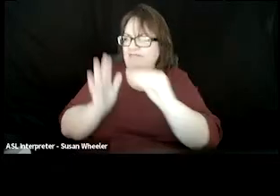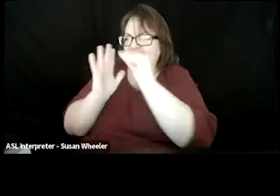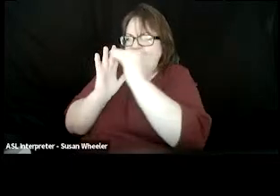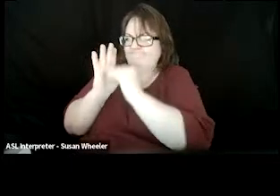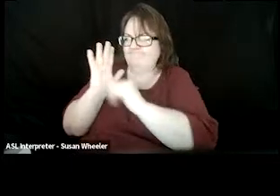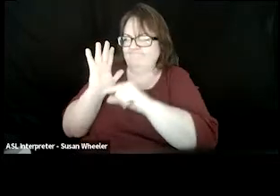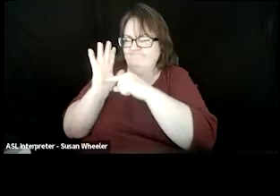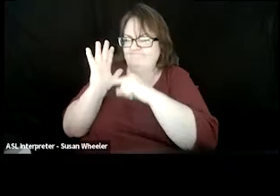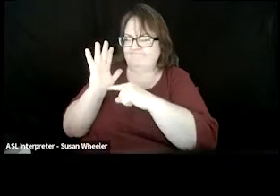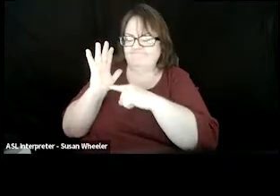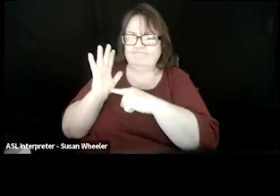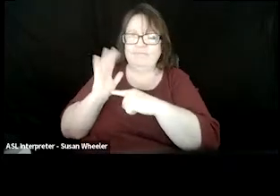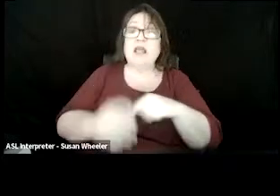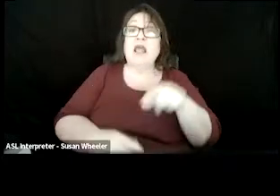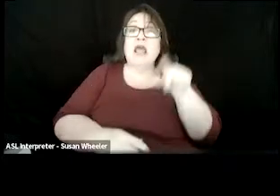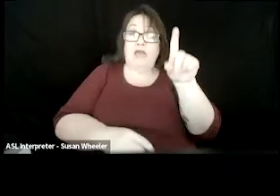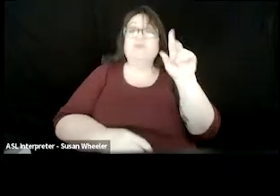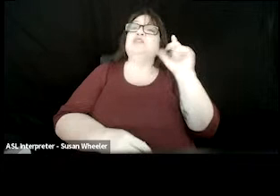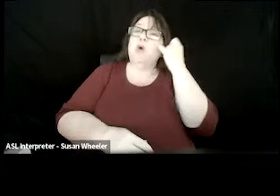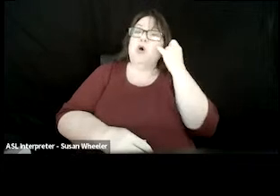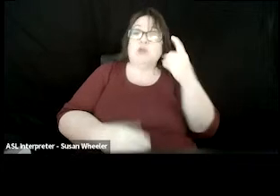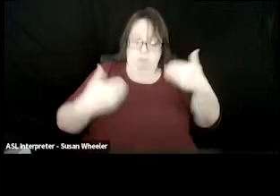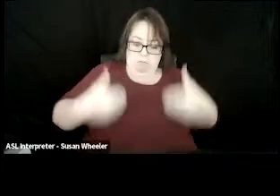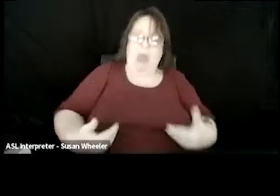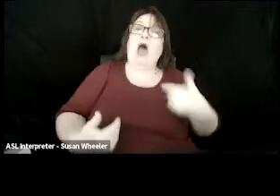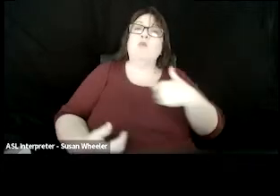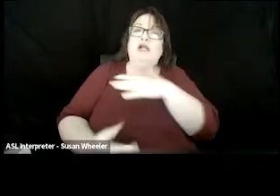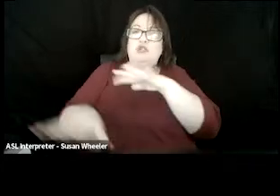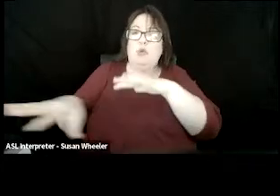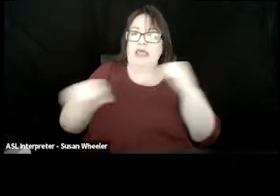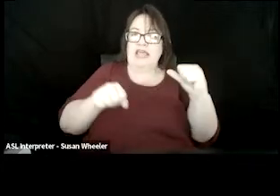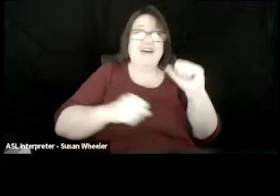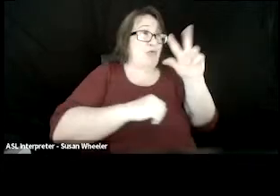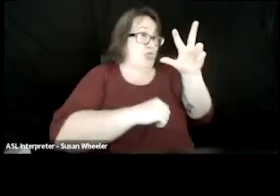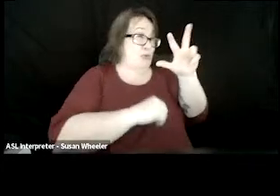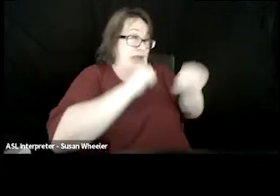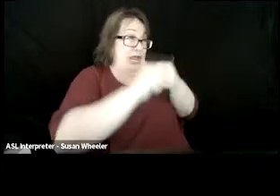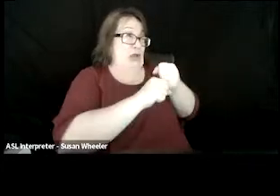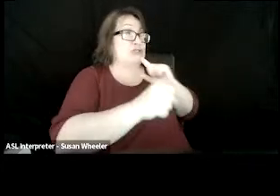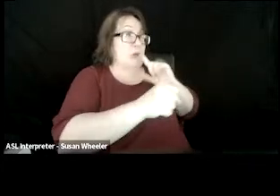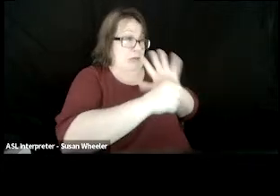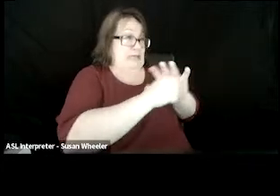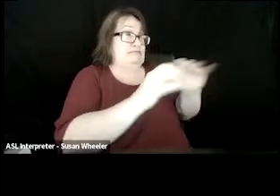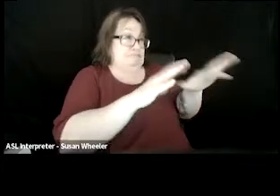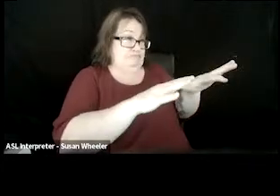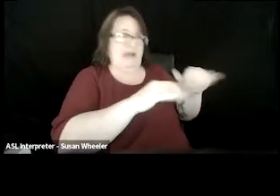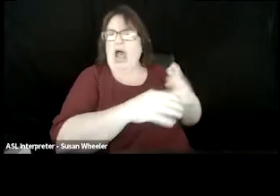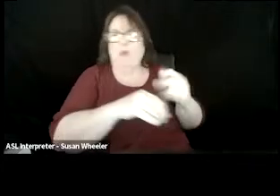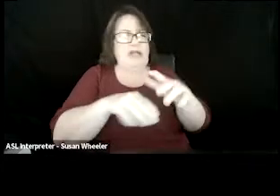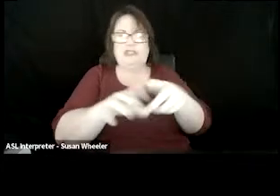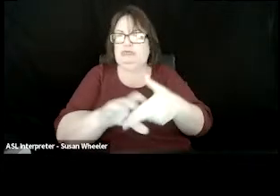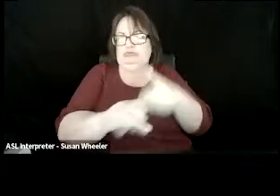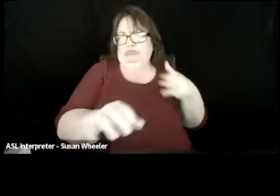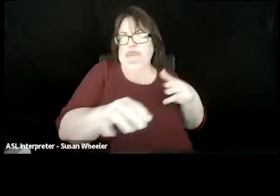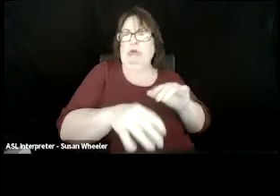If a member wants to leave short of the full term that they've committed to for their employer,